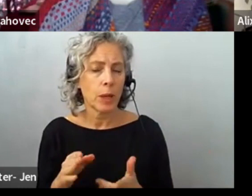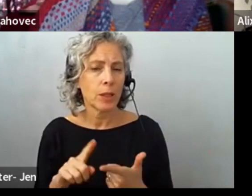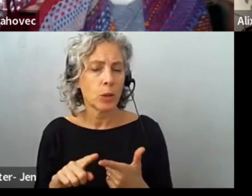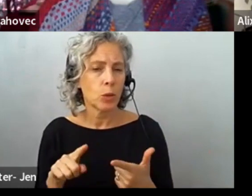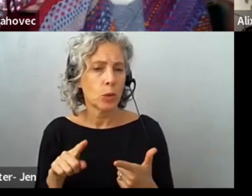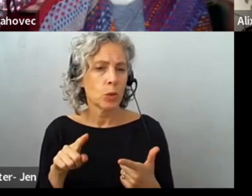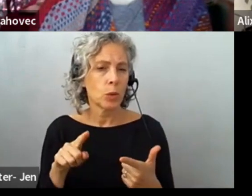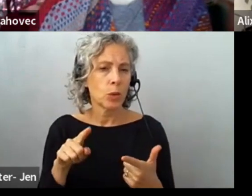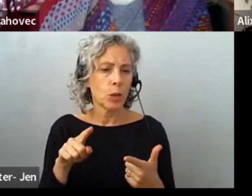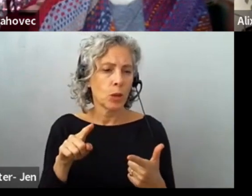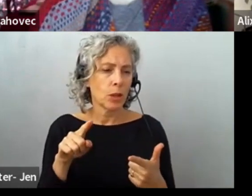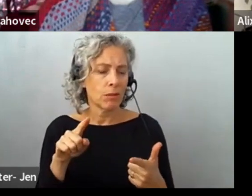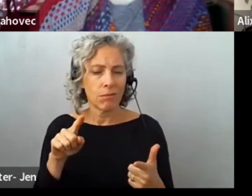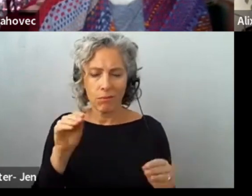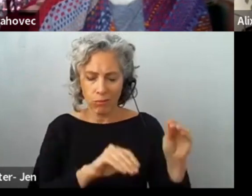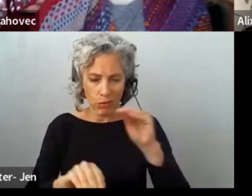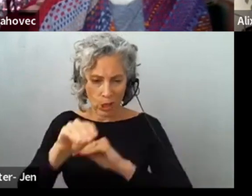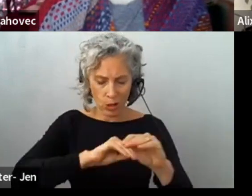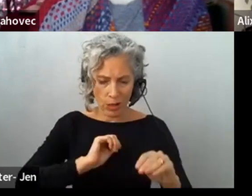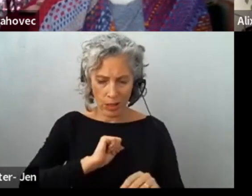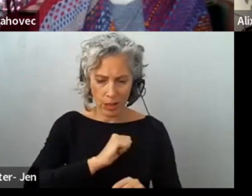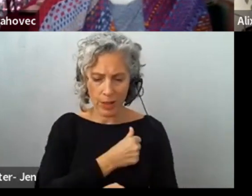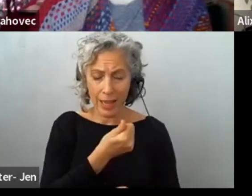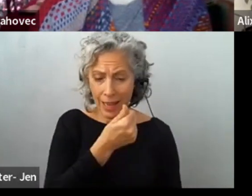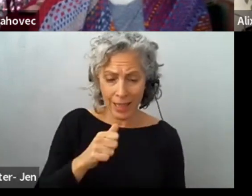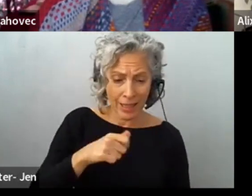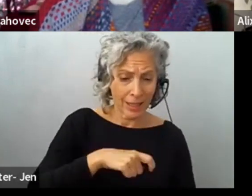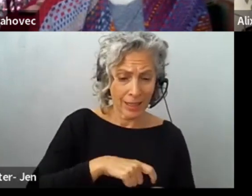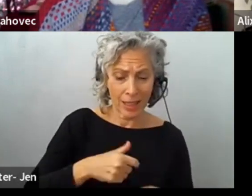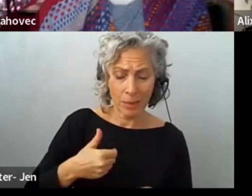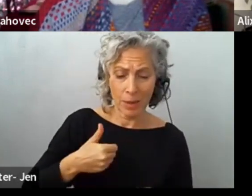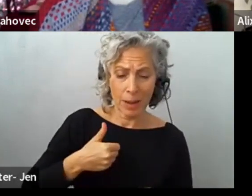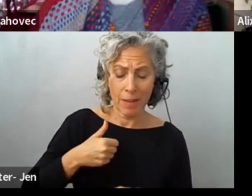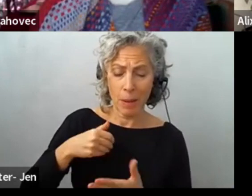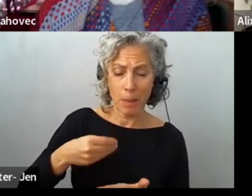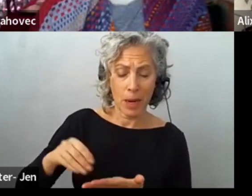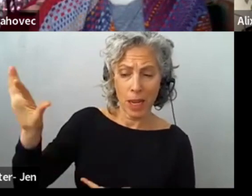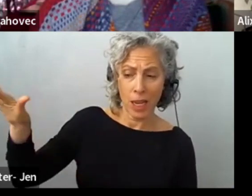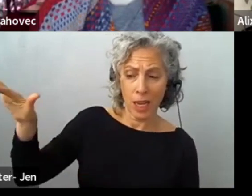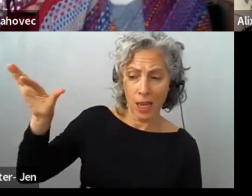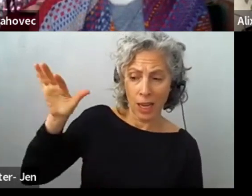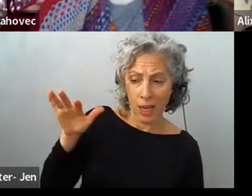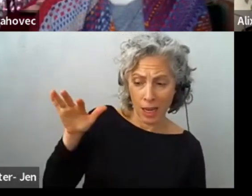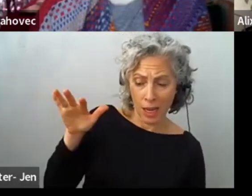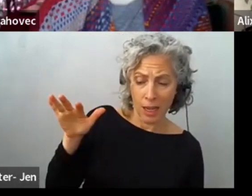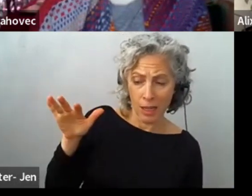ourselves. Anytime that there is an influx of money. If we have a